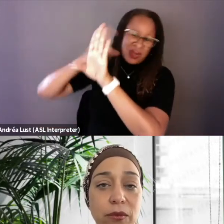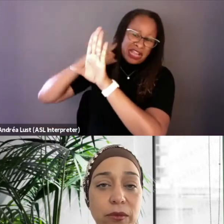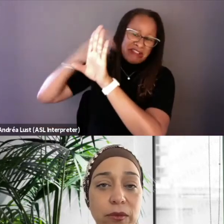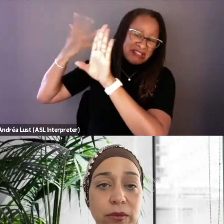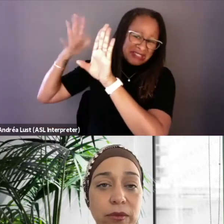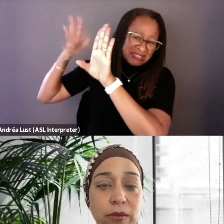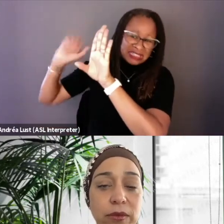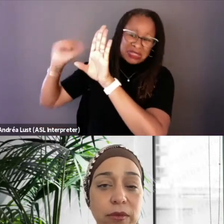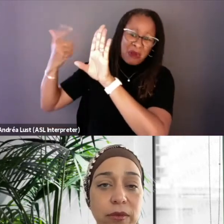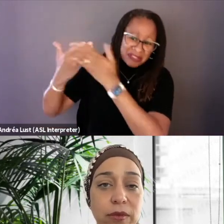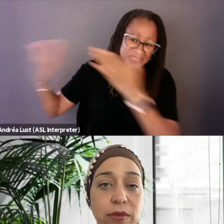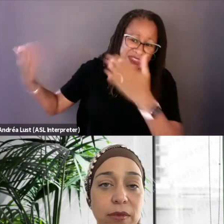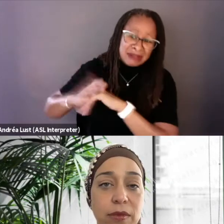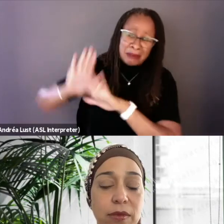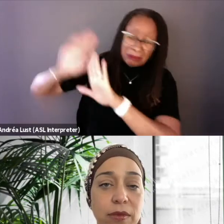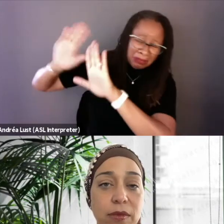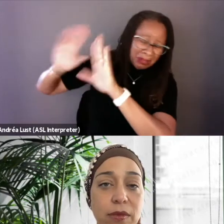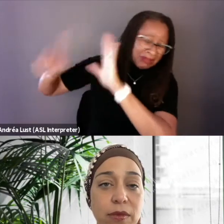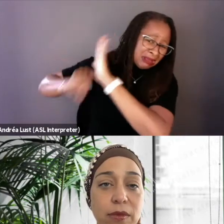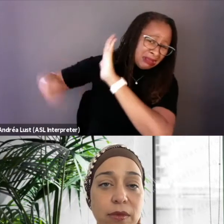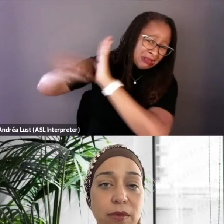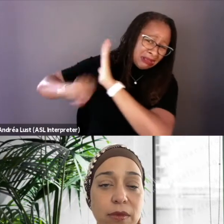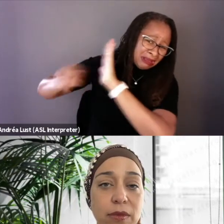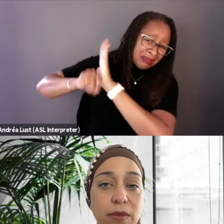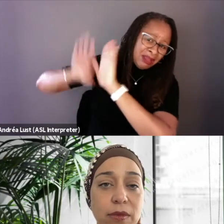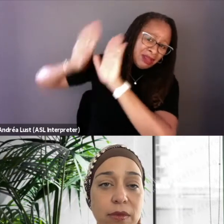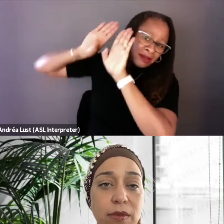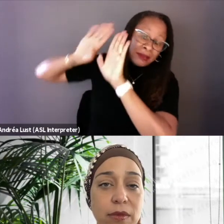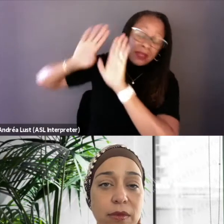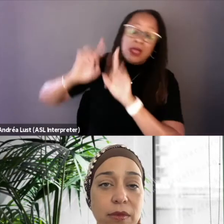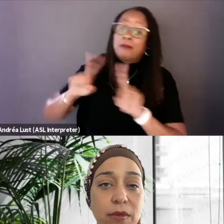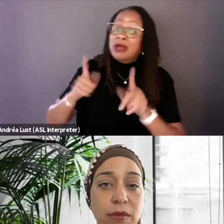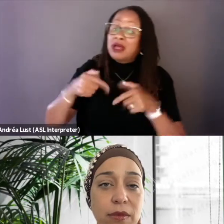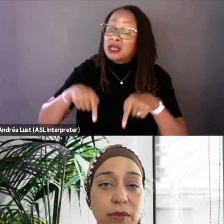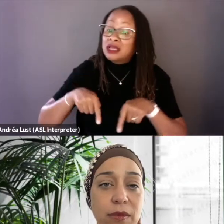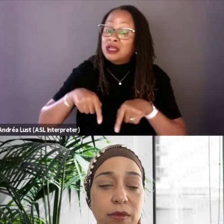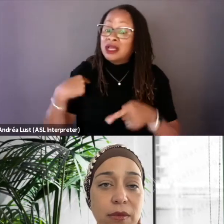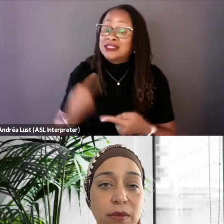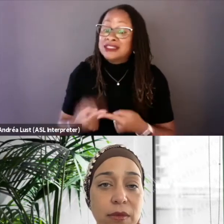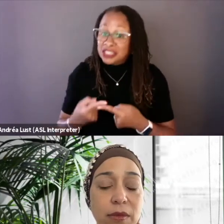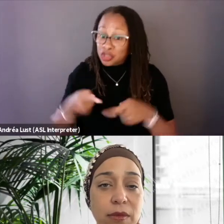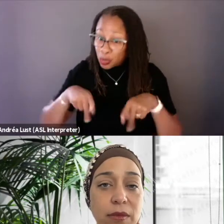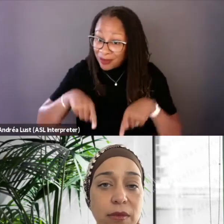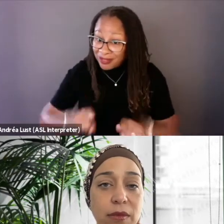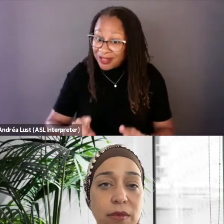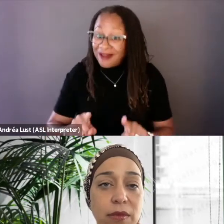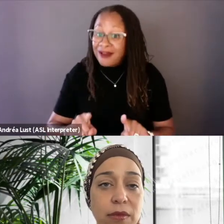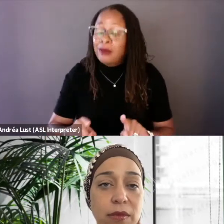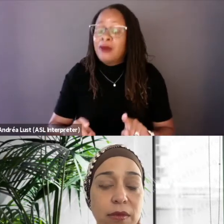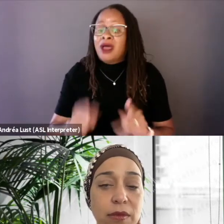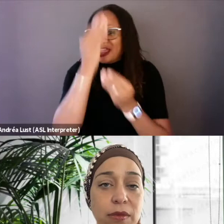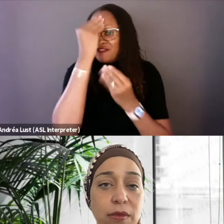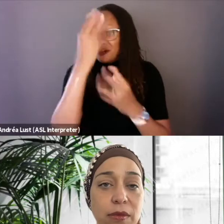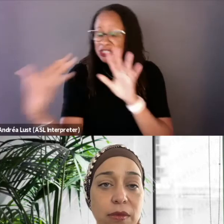but until you allow information to seep through and come in you can't move forward in it.